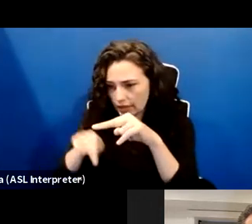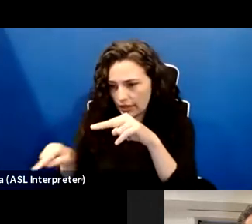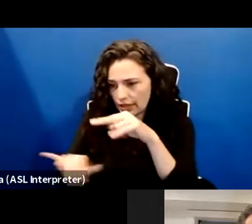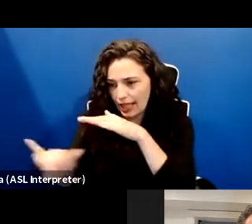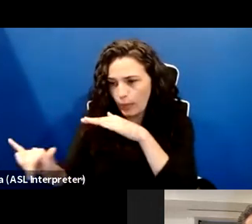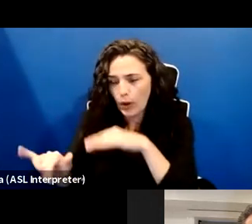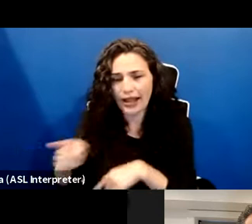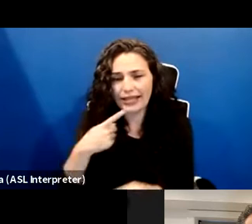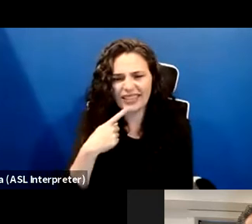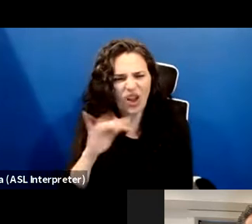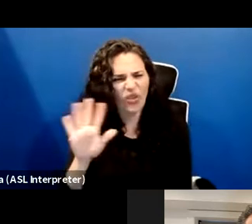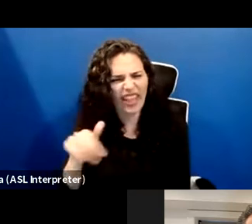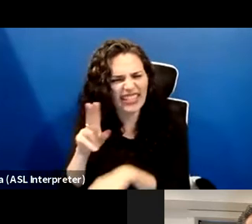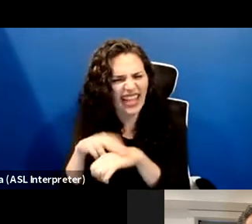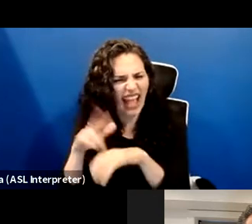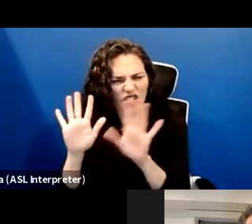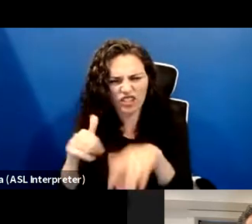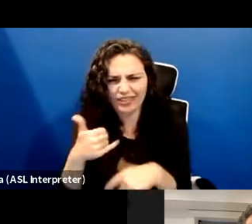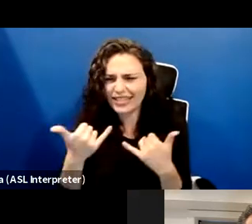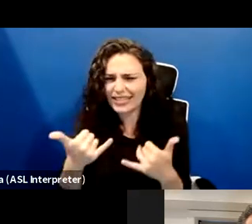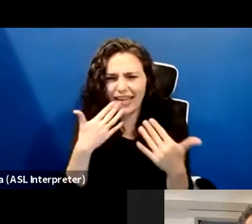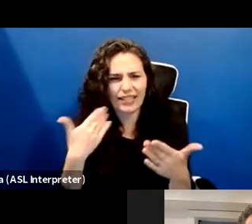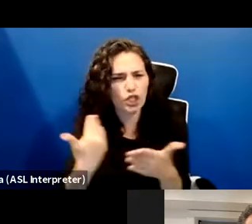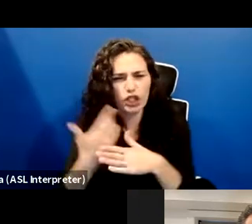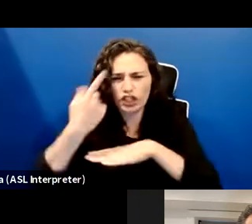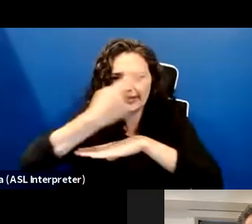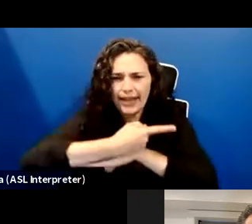Okay, today's a good day. And John as well, it's, everything was